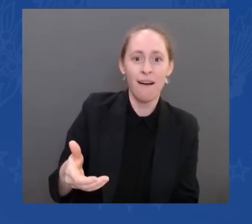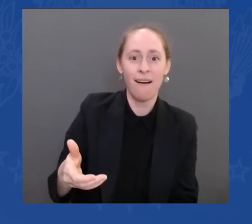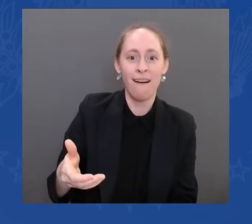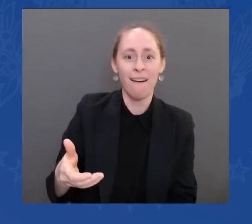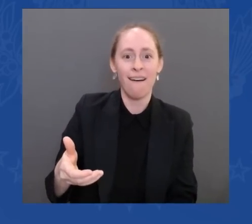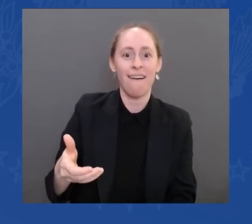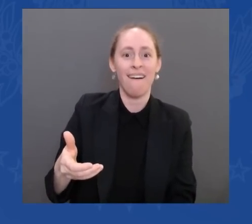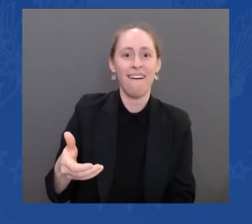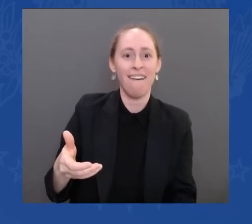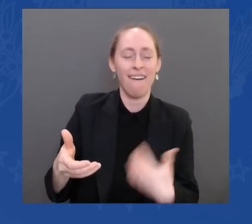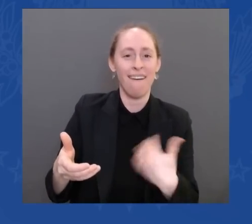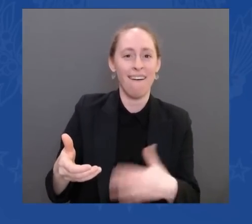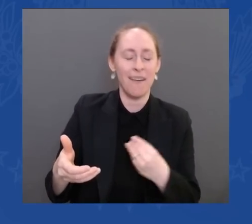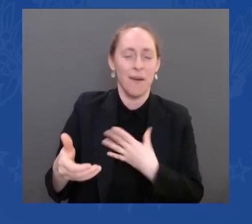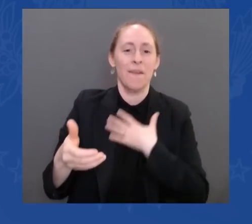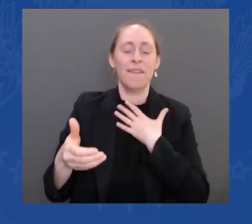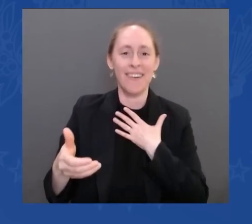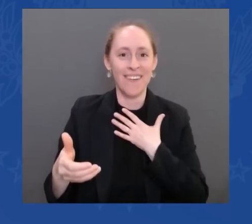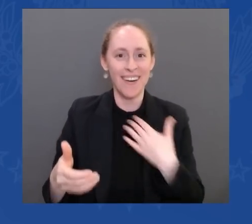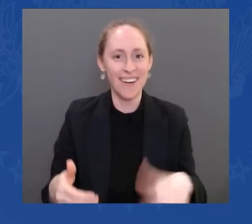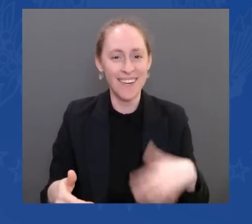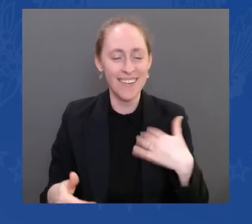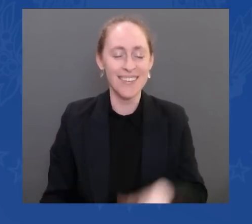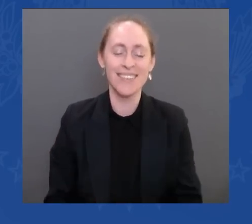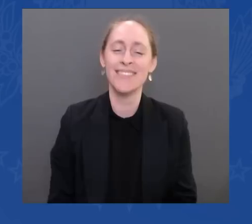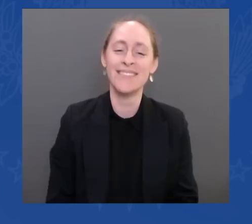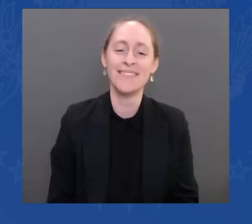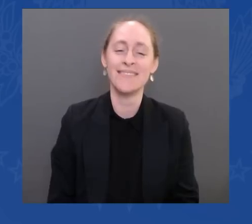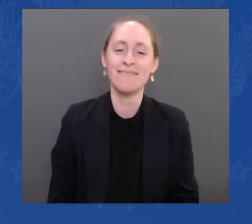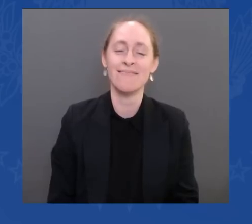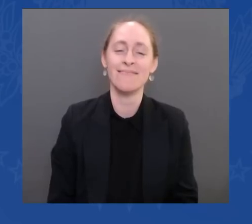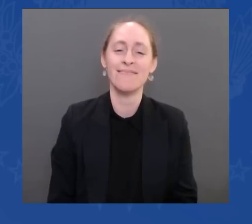But that's where they start: right here with American skill,